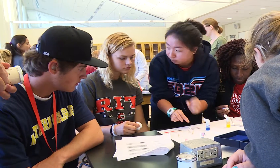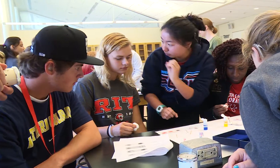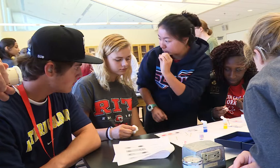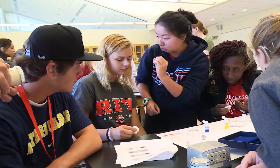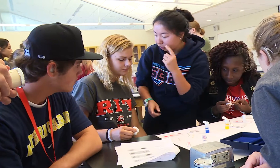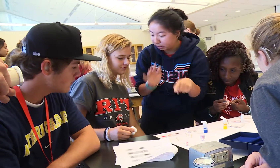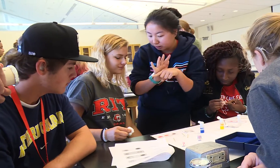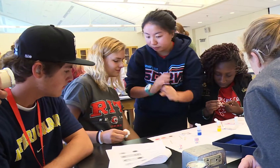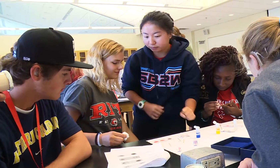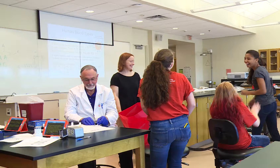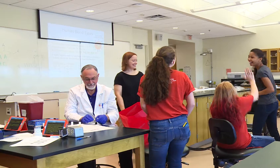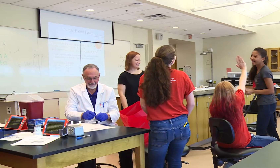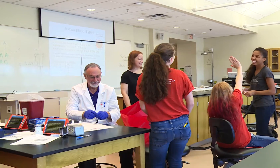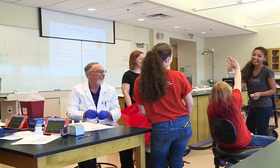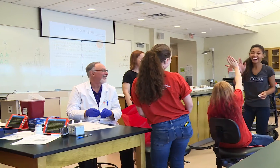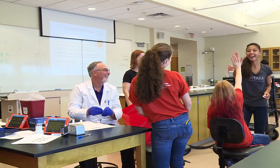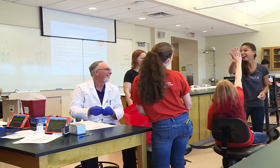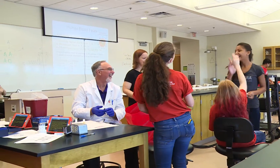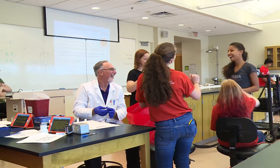and they did it with enthusiasm.